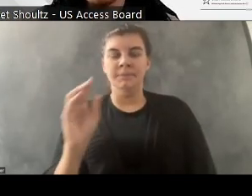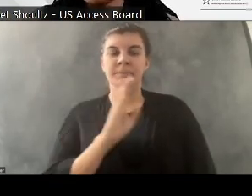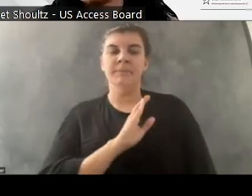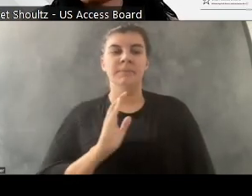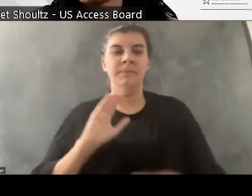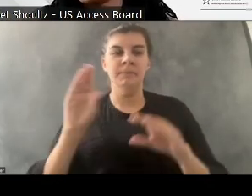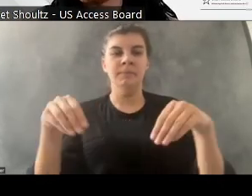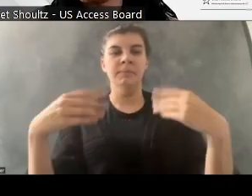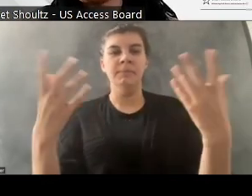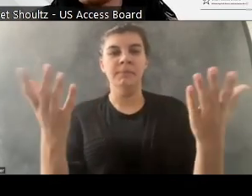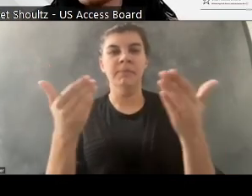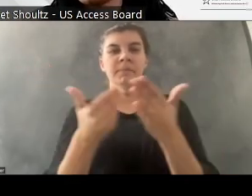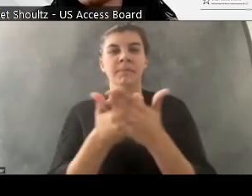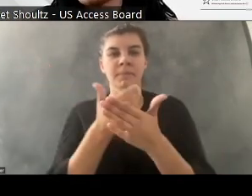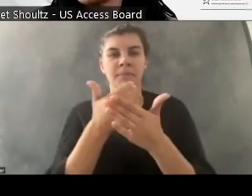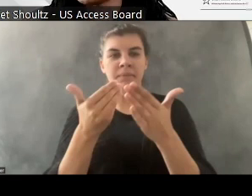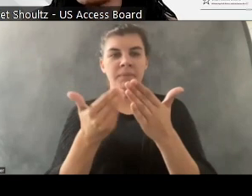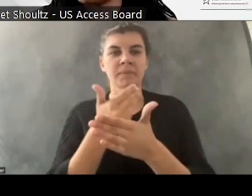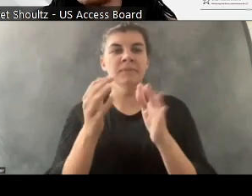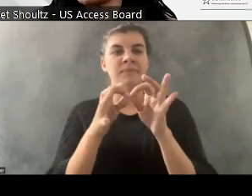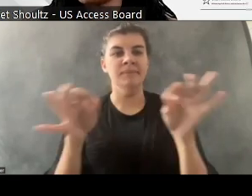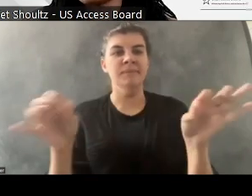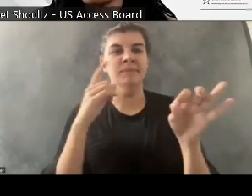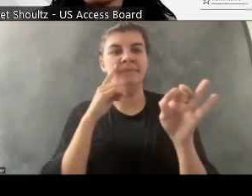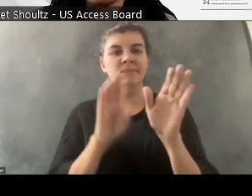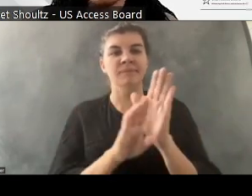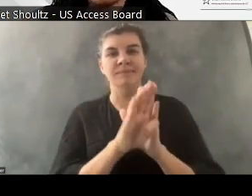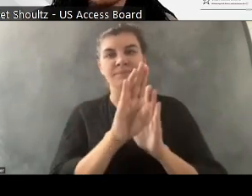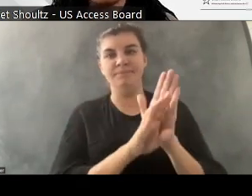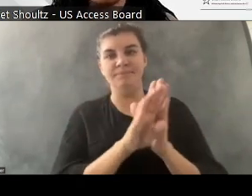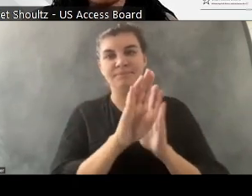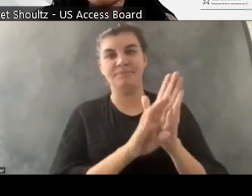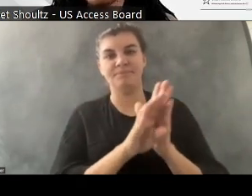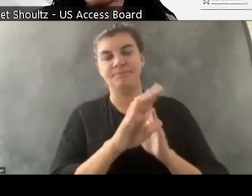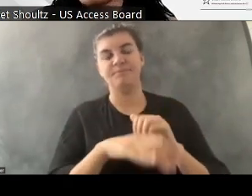provided a definition for Developed which is a word used in the definition for alteration.